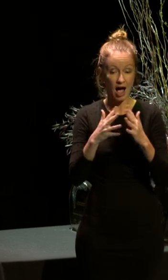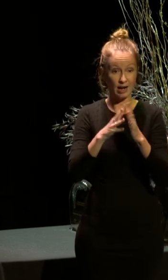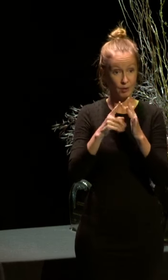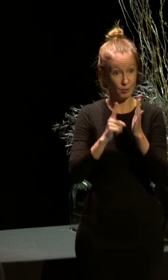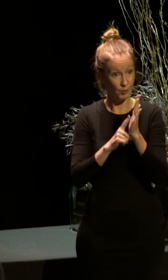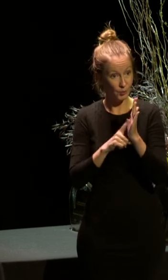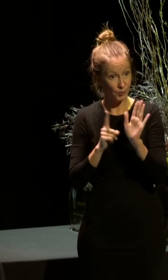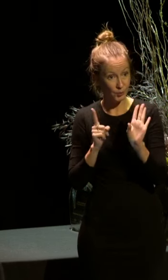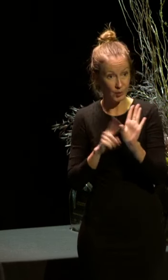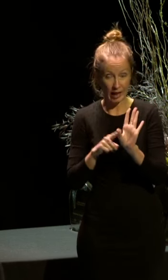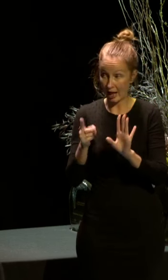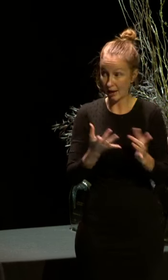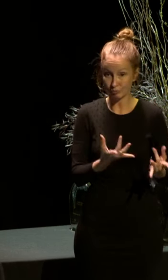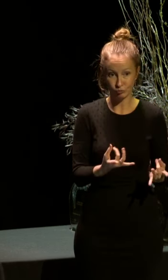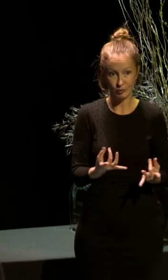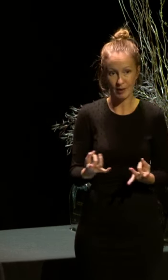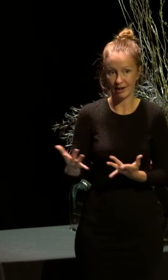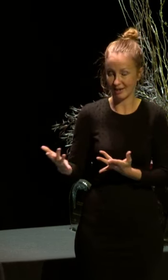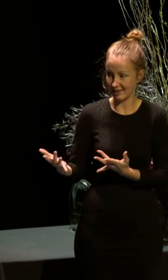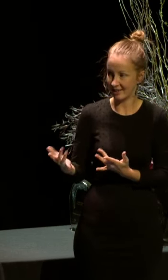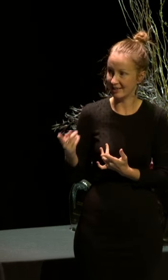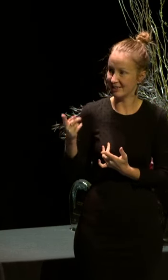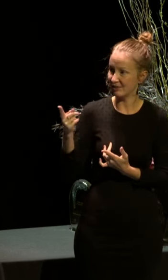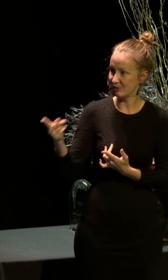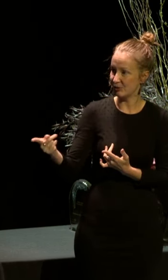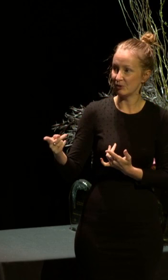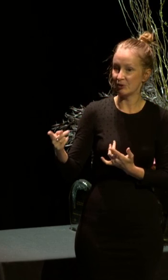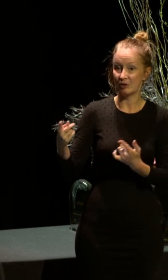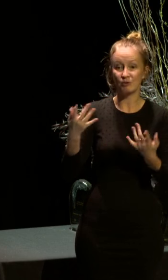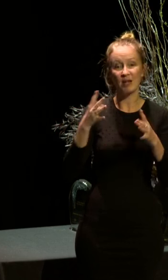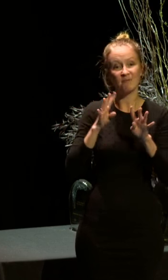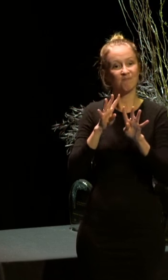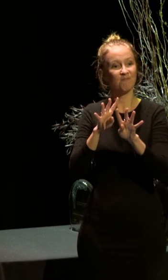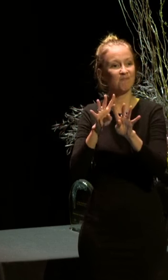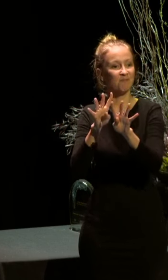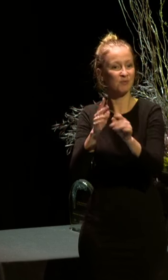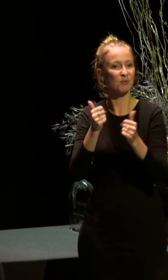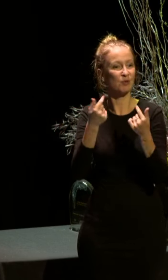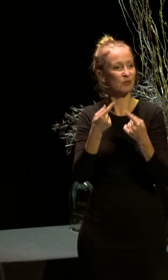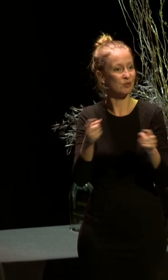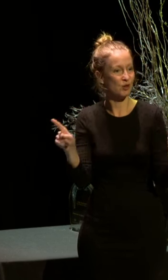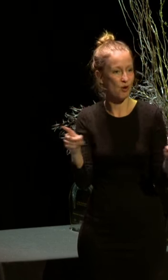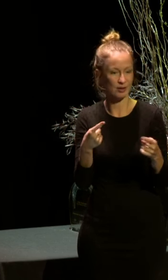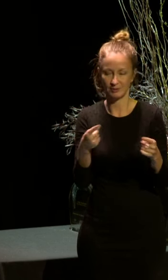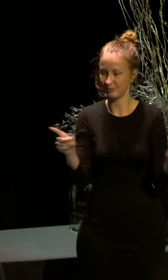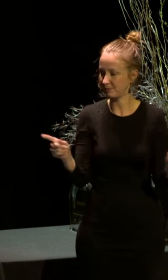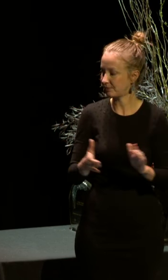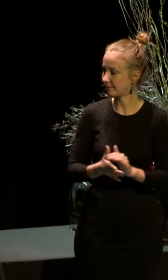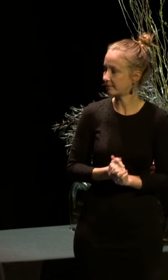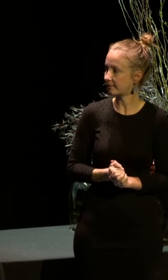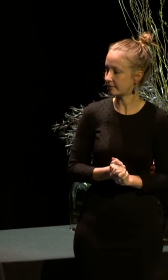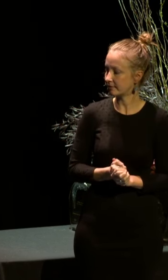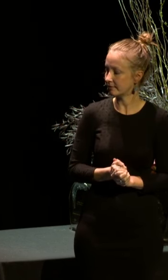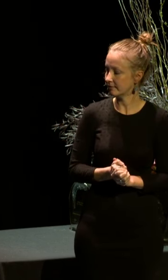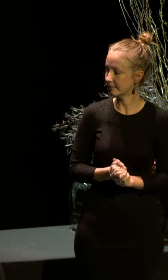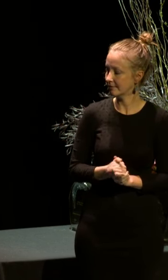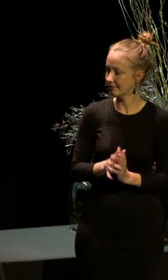are getting ready to send us off in style with a song. I've been given lots of wonderful words here to say.